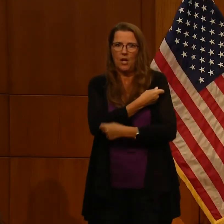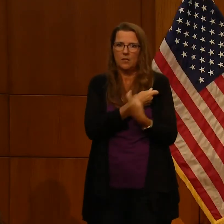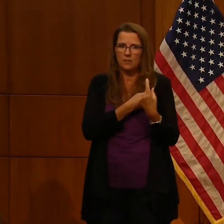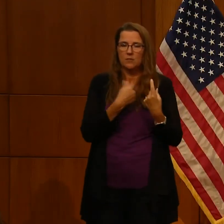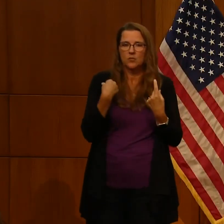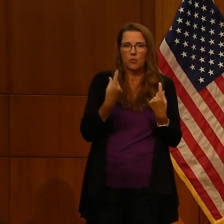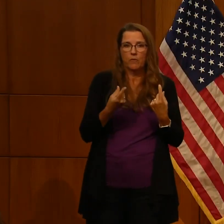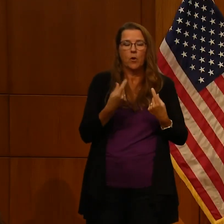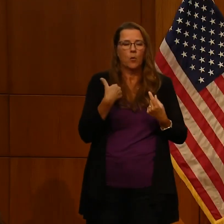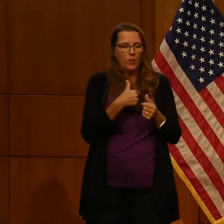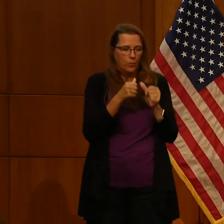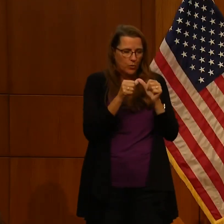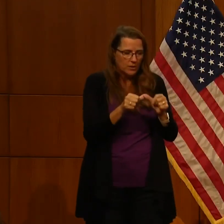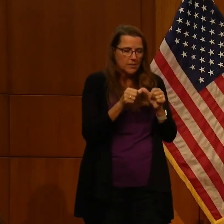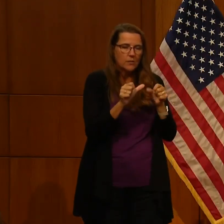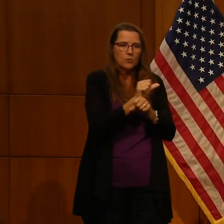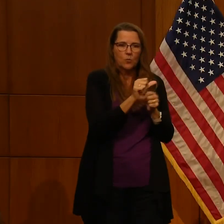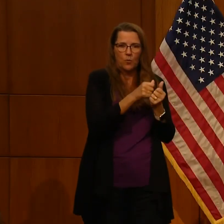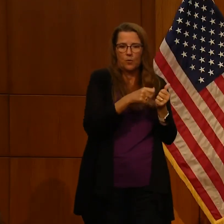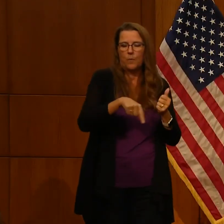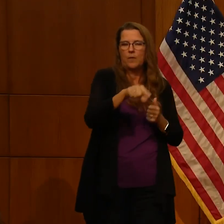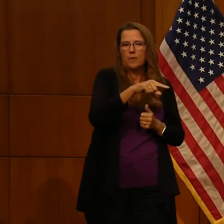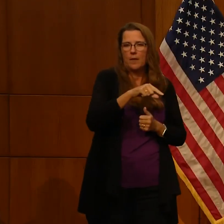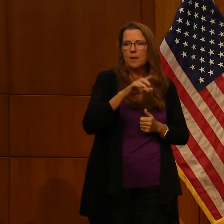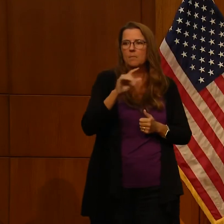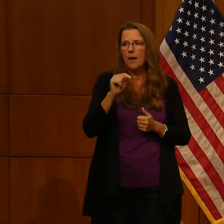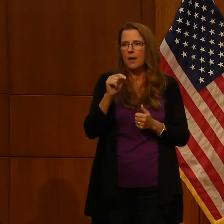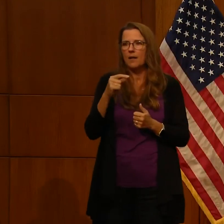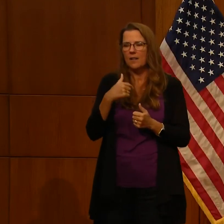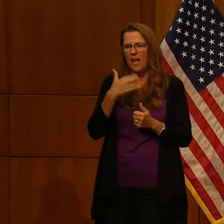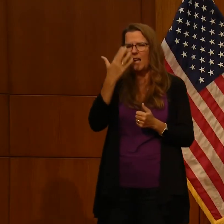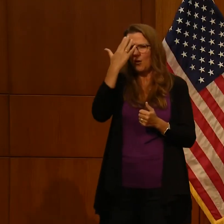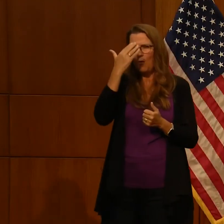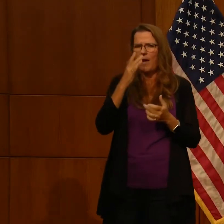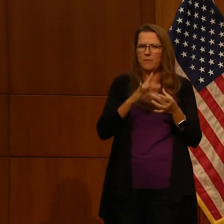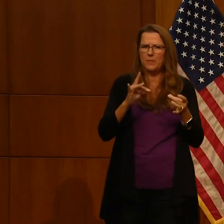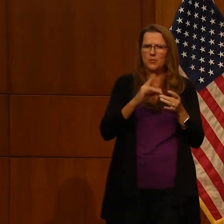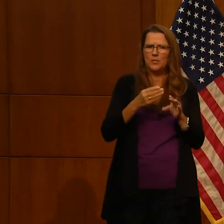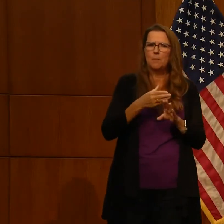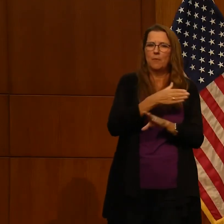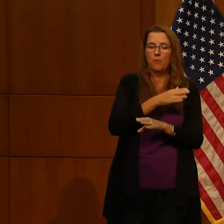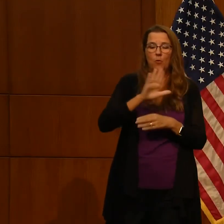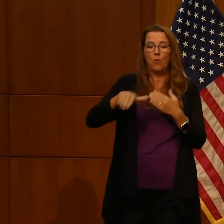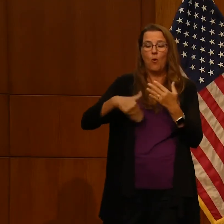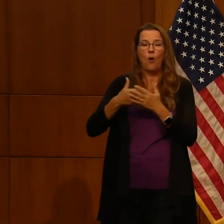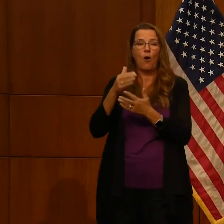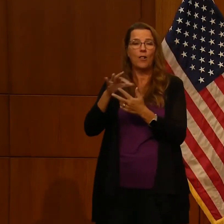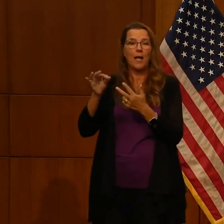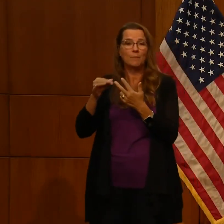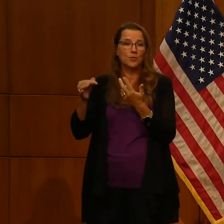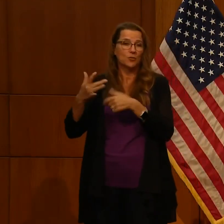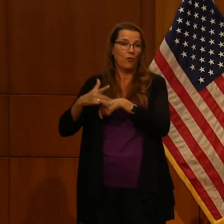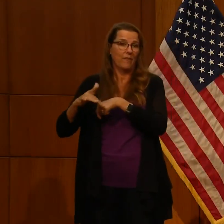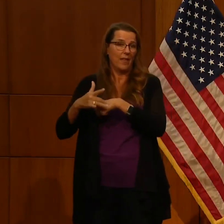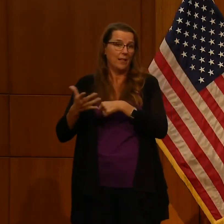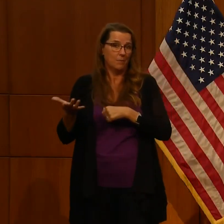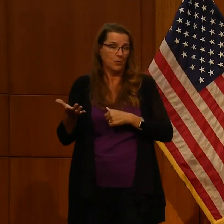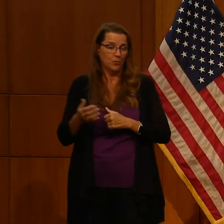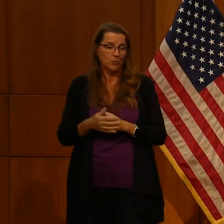80% IN THAT BALLPARK HAVE GOTTEN AT LEAST ONE SHOT, BUT WE'RE GOING TO CONTINUE TO WORK WITH HIM. I KNOW. I'VE SAID THIS AT A LOT OF DIFFERENT